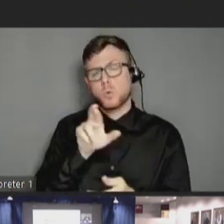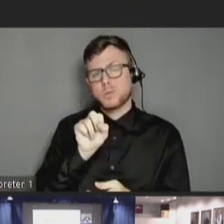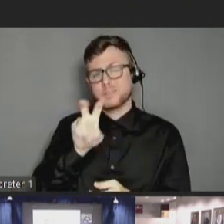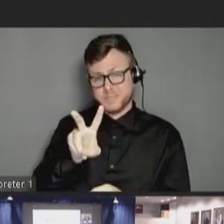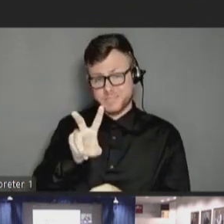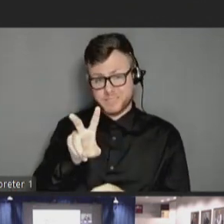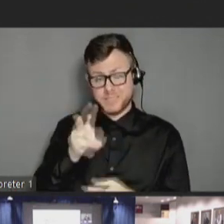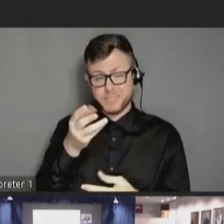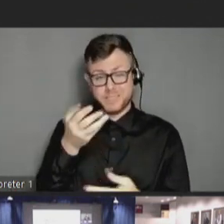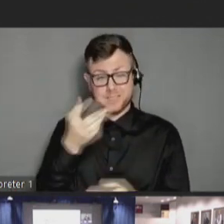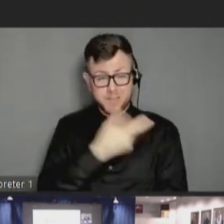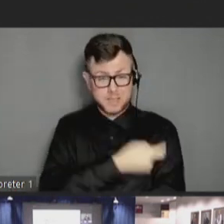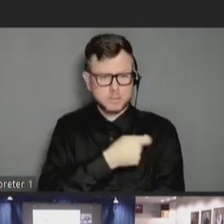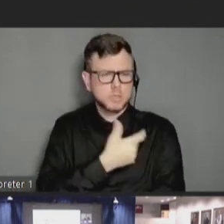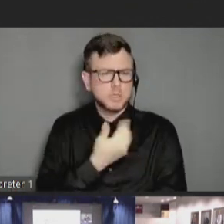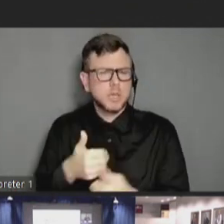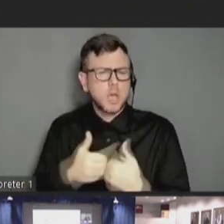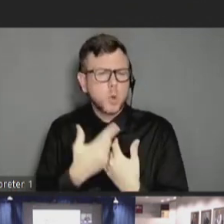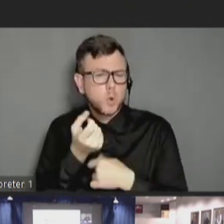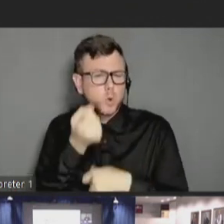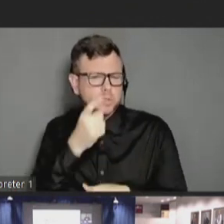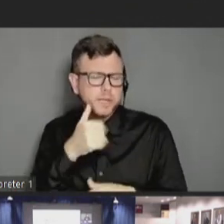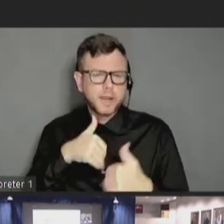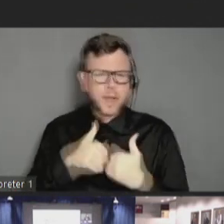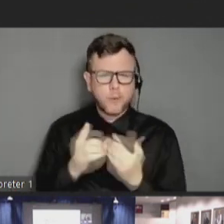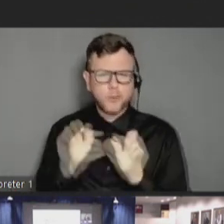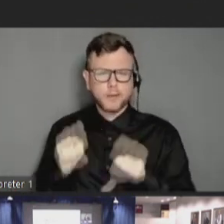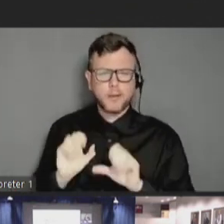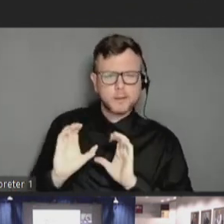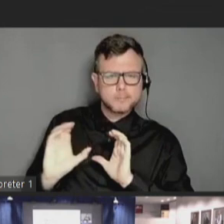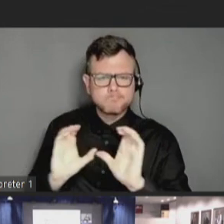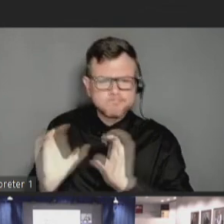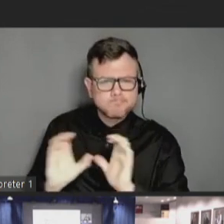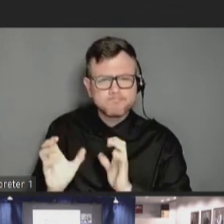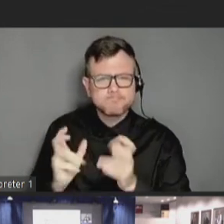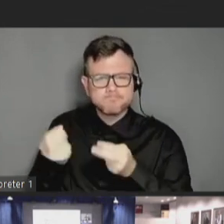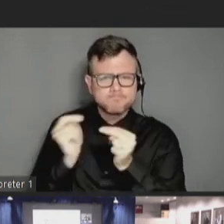understand how to communicate that and how to work with patients who have questions on that.